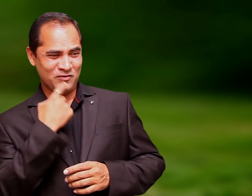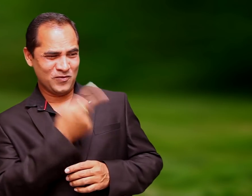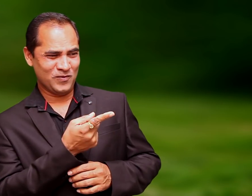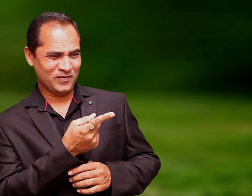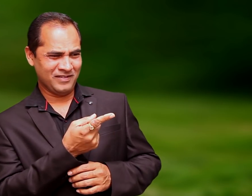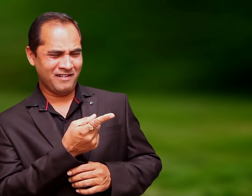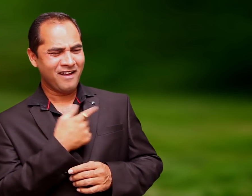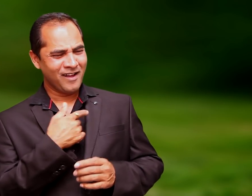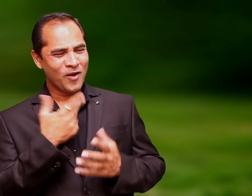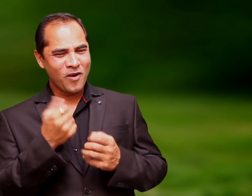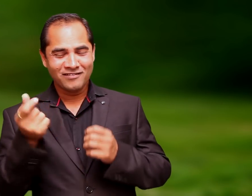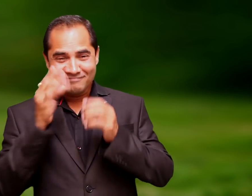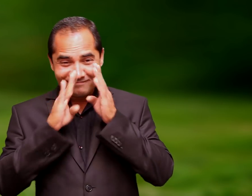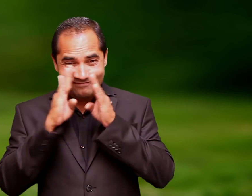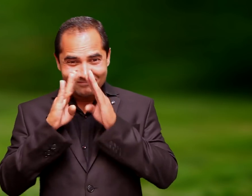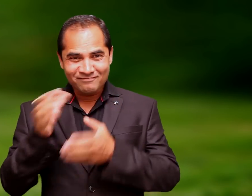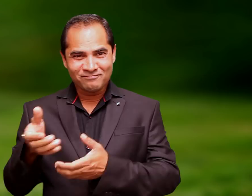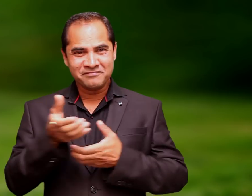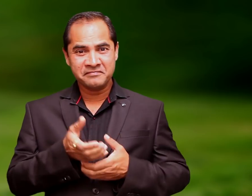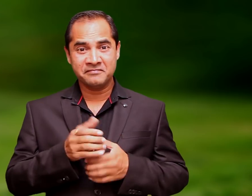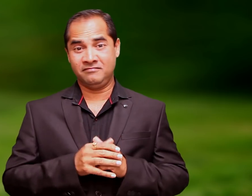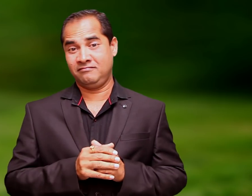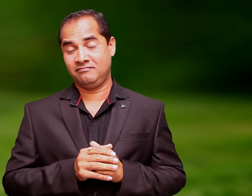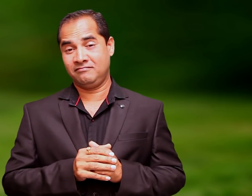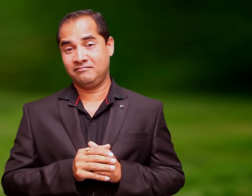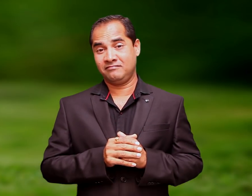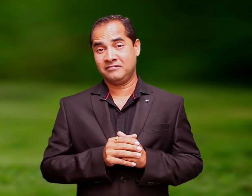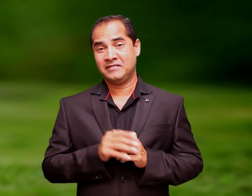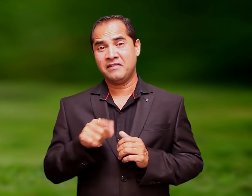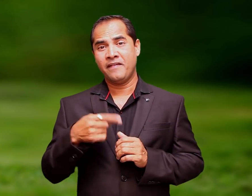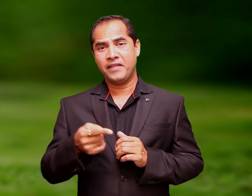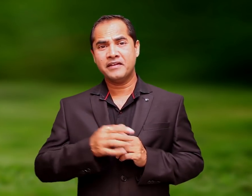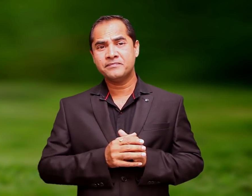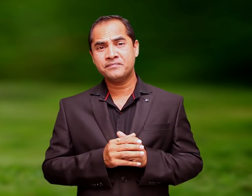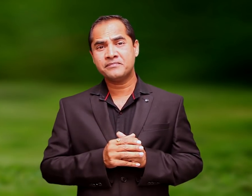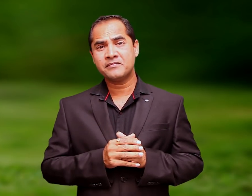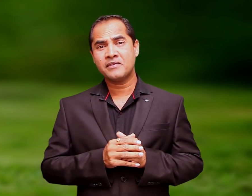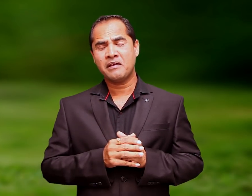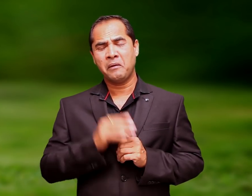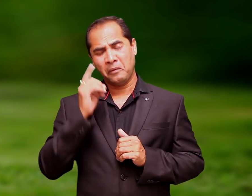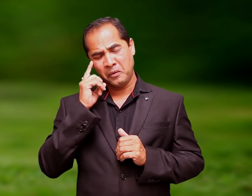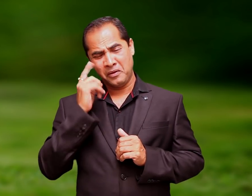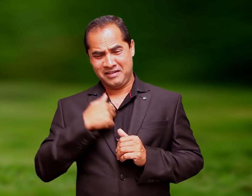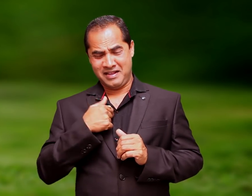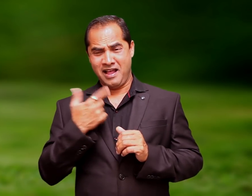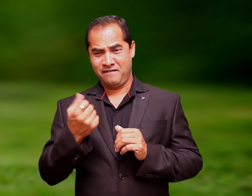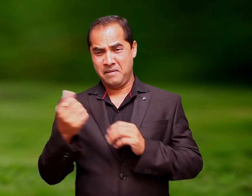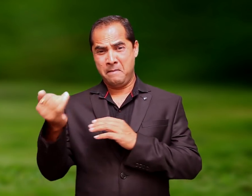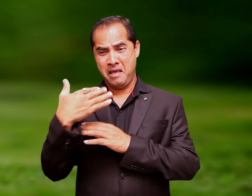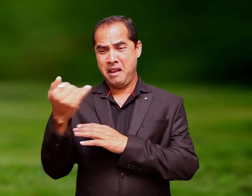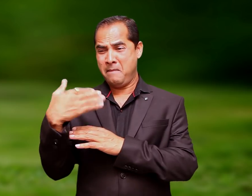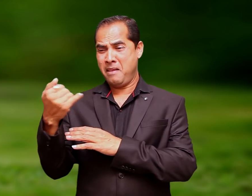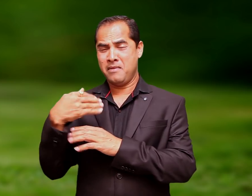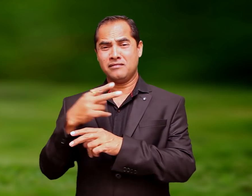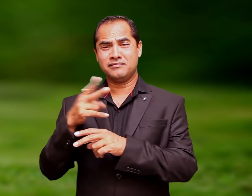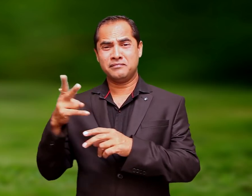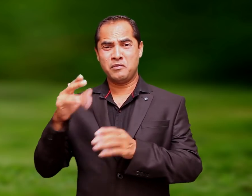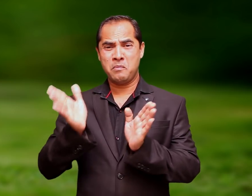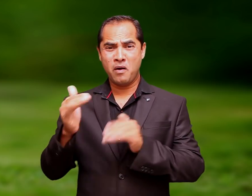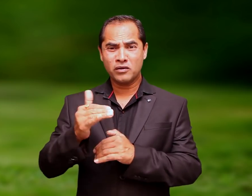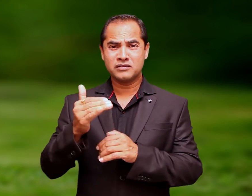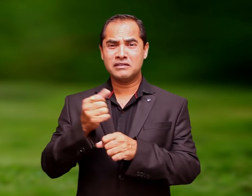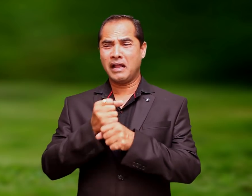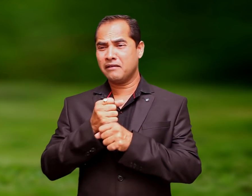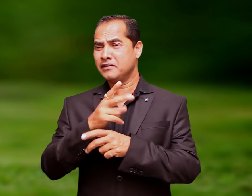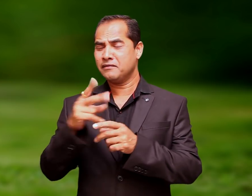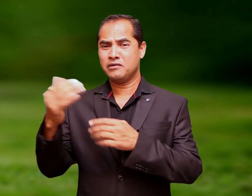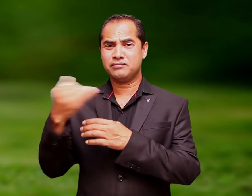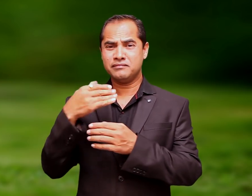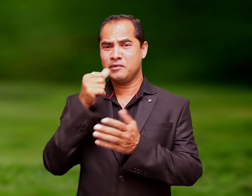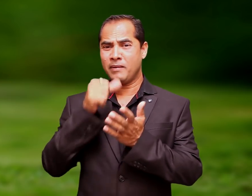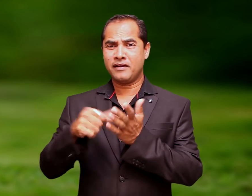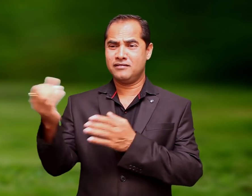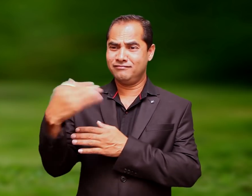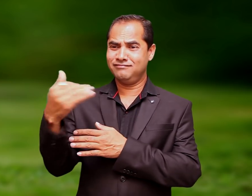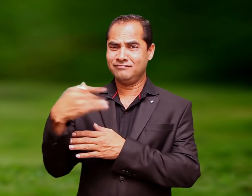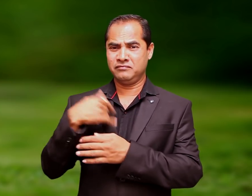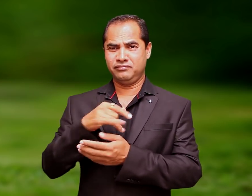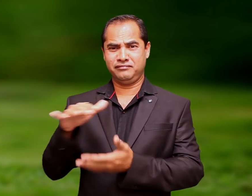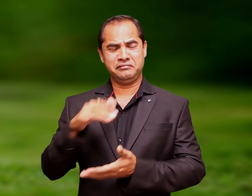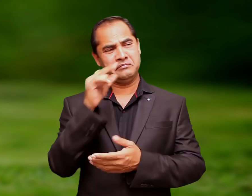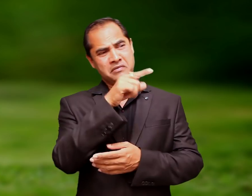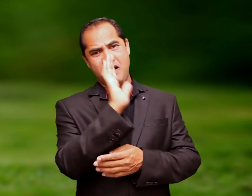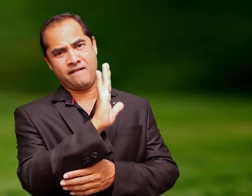this to my friend. I was waiting for my mail which was due for a long time.